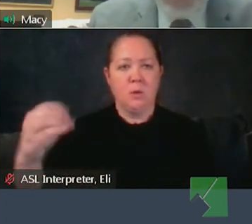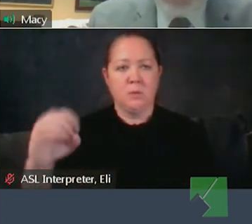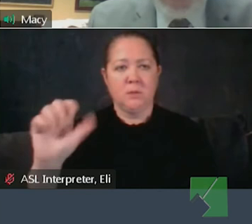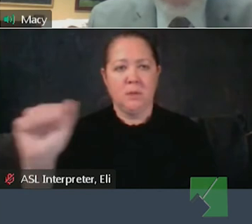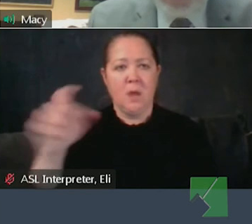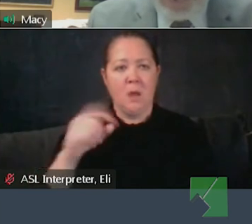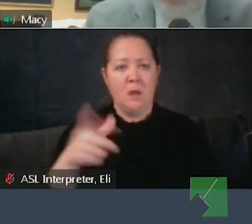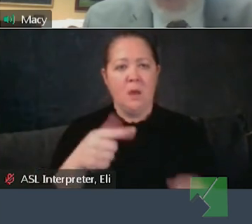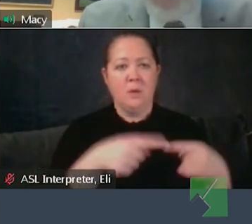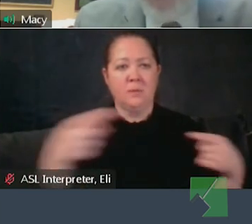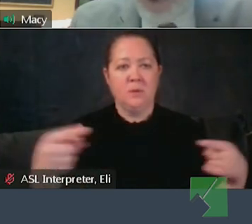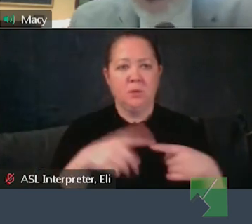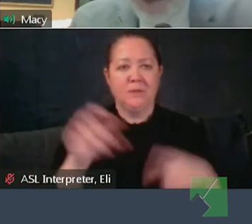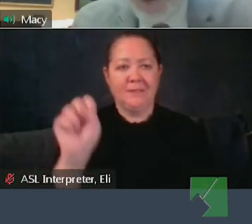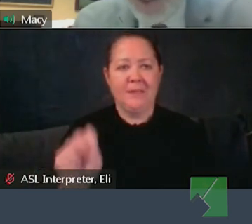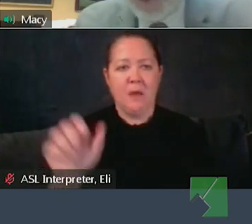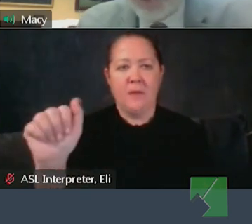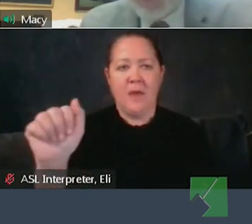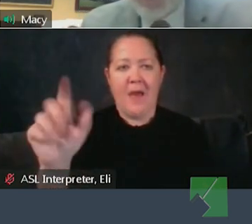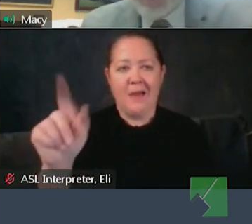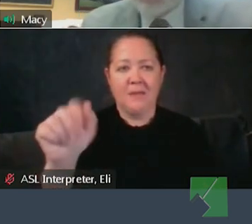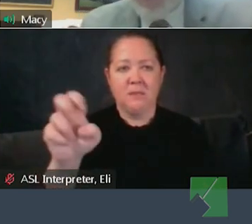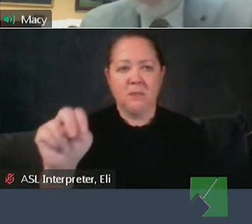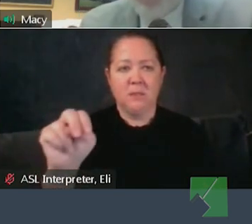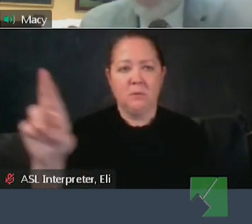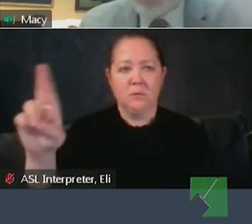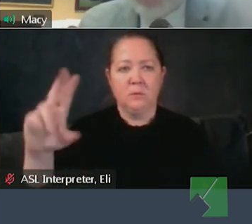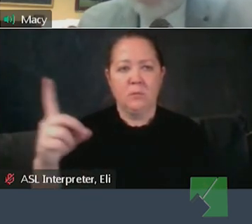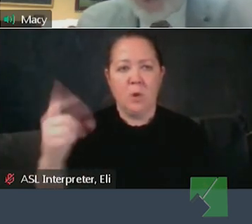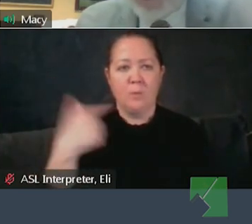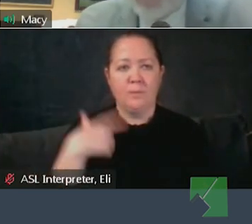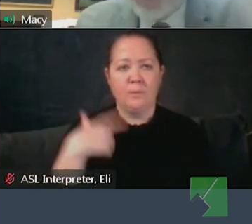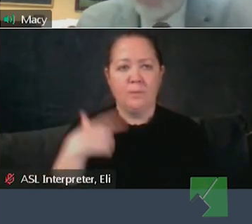Please send us a copy of any reports, including any draft reports on the project.